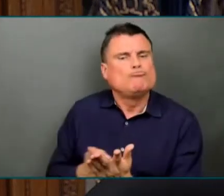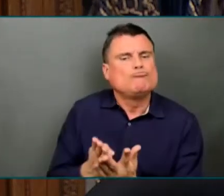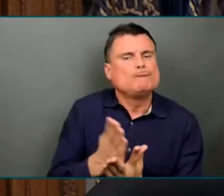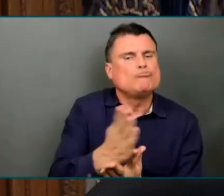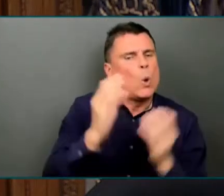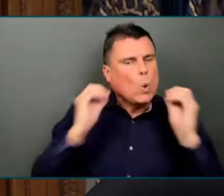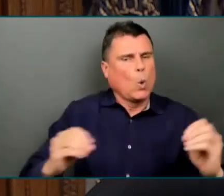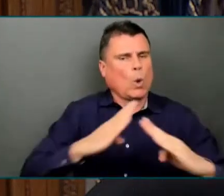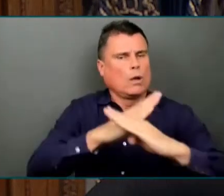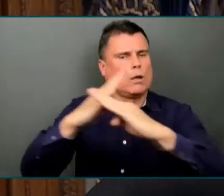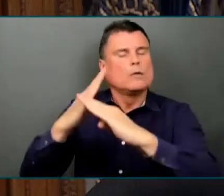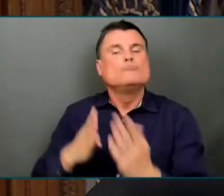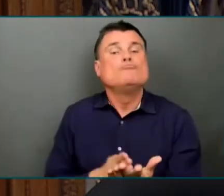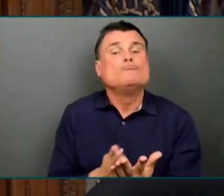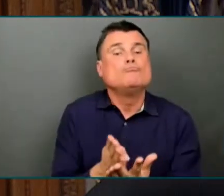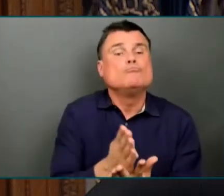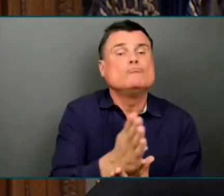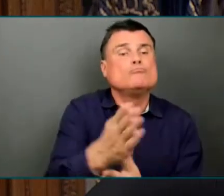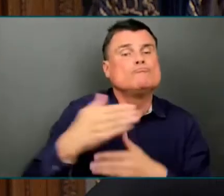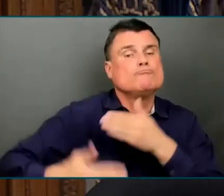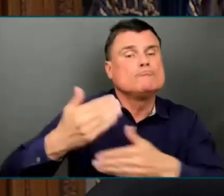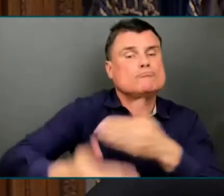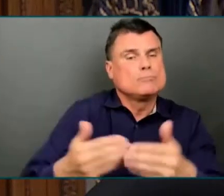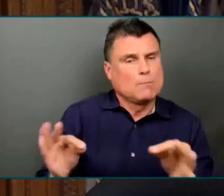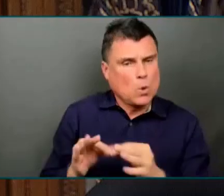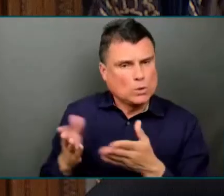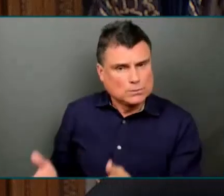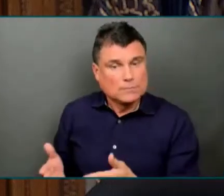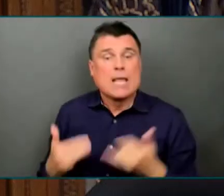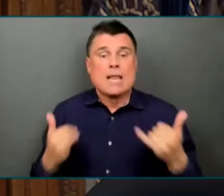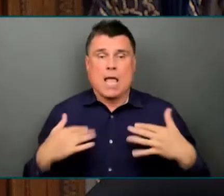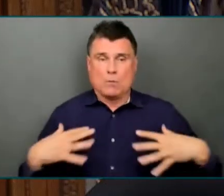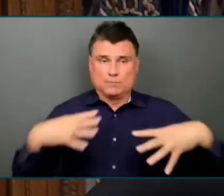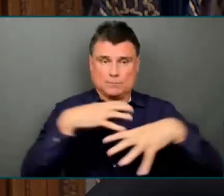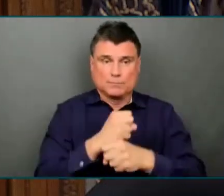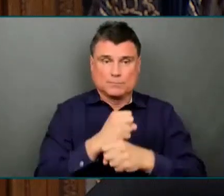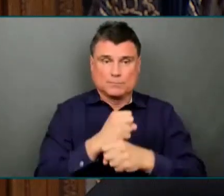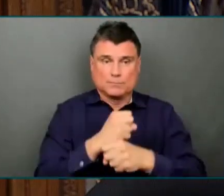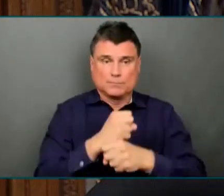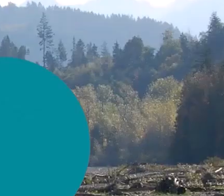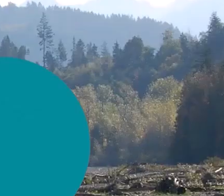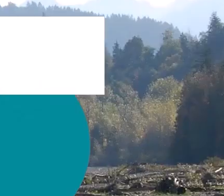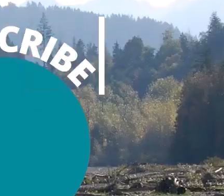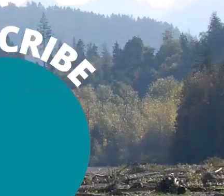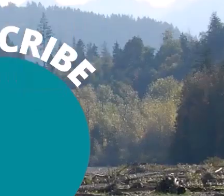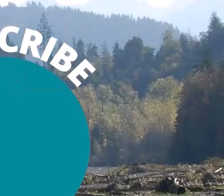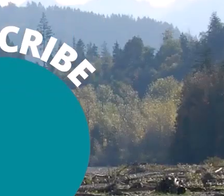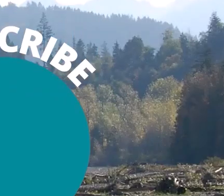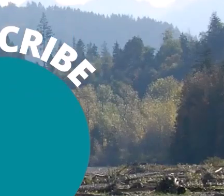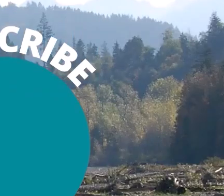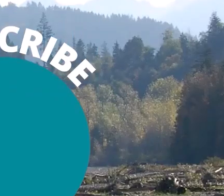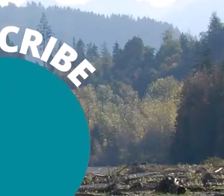I look forward to hearing words of support from colleagues on all sides of the House.